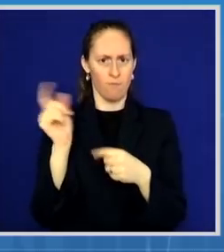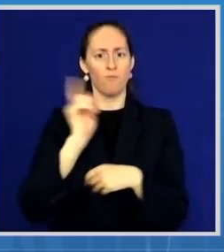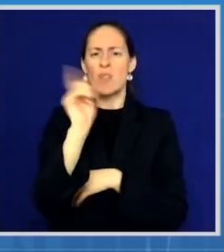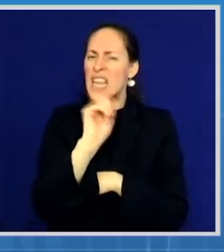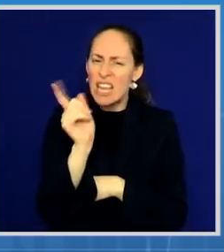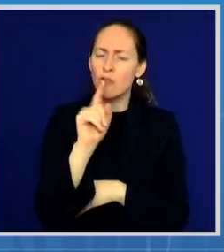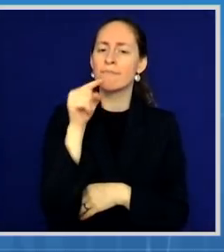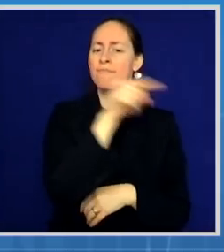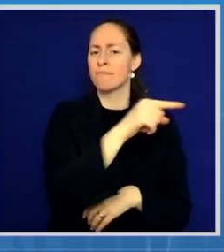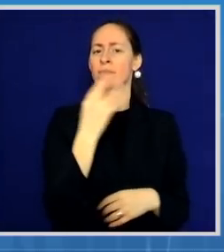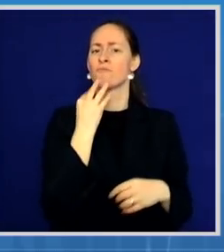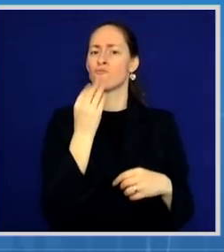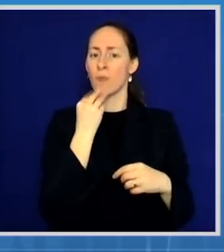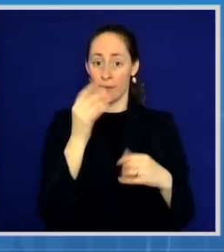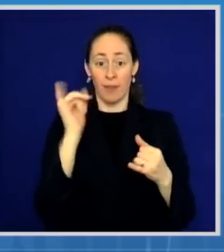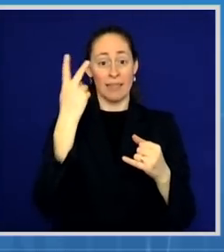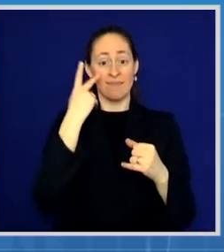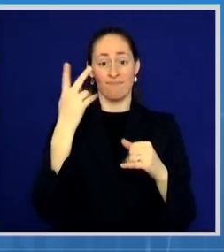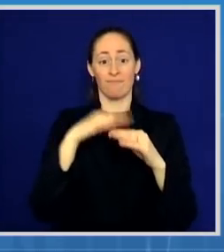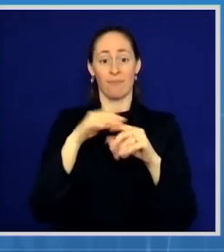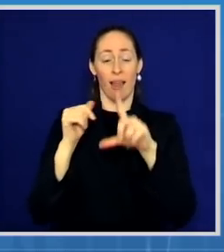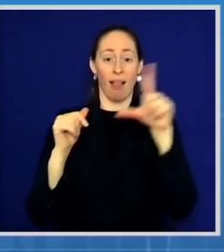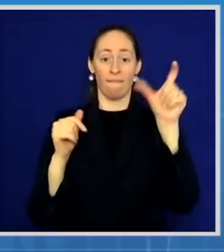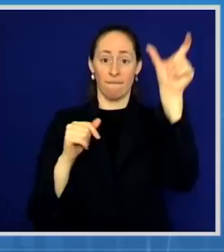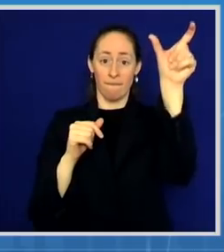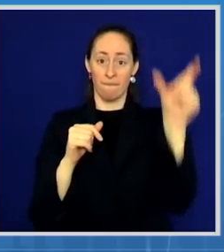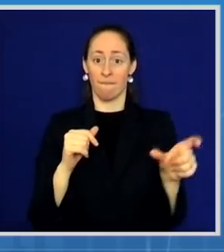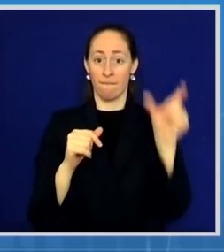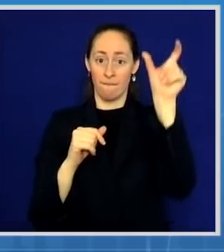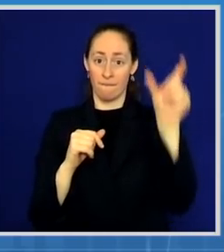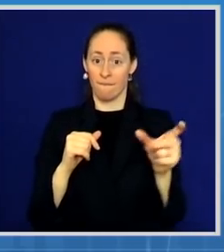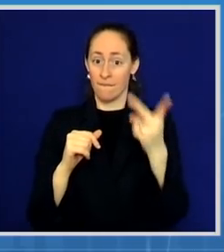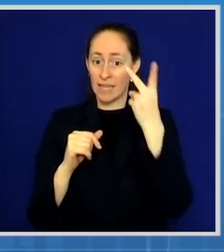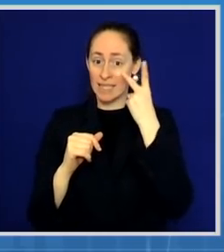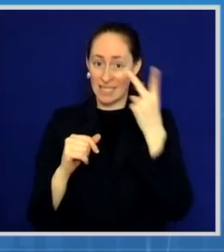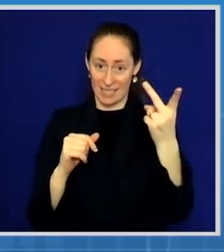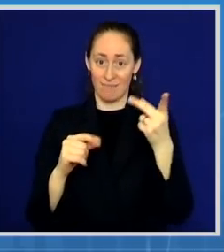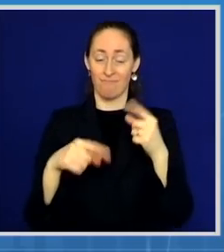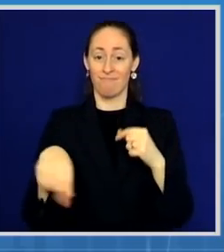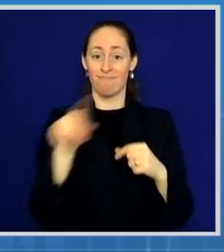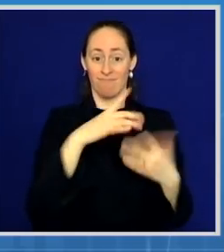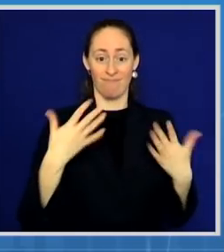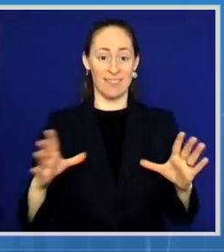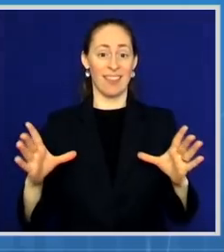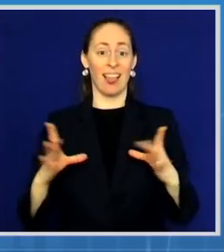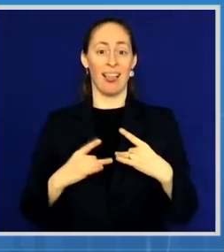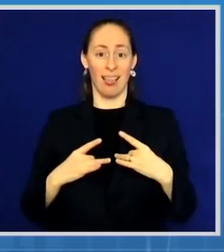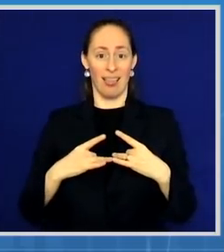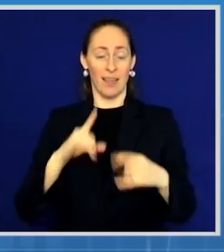When you look at both infection, symptomatic hospitalization or severe disease,